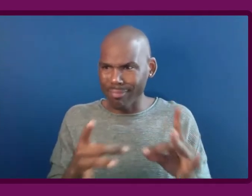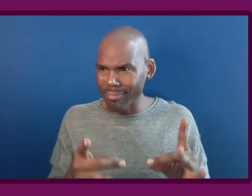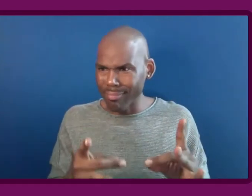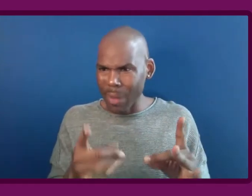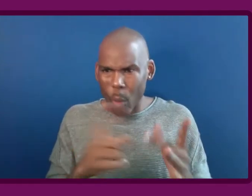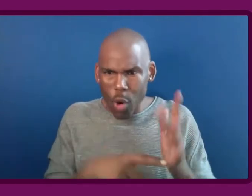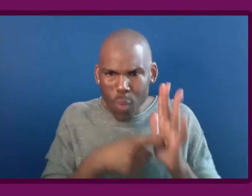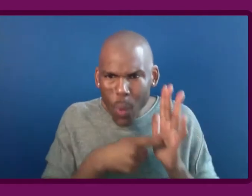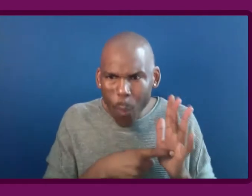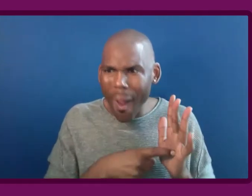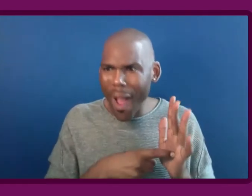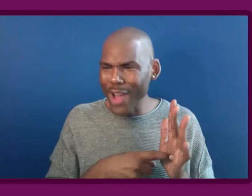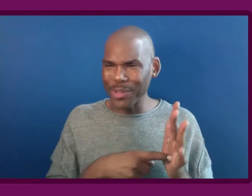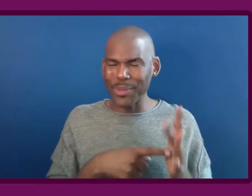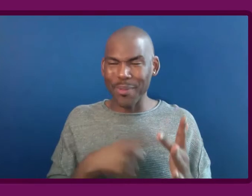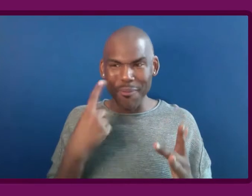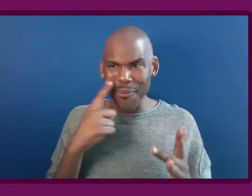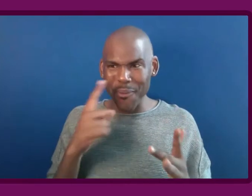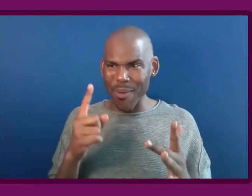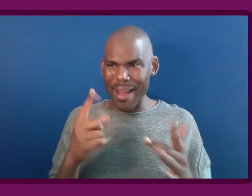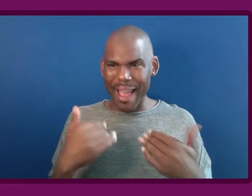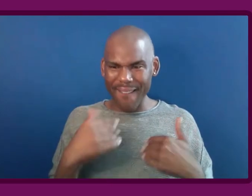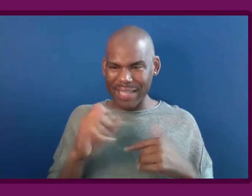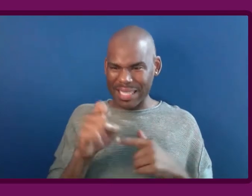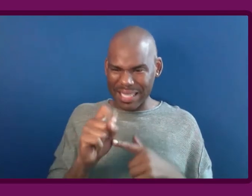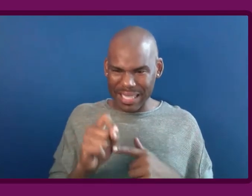is autistic? It doesn't make any sense. Ashley Inkumsah: Yeah. Maryangel Garcia-Ramos: